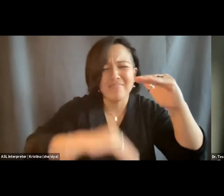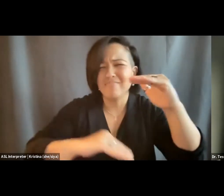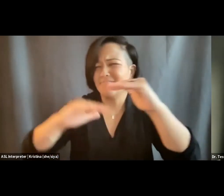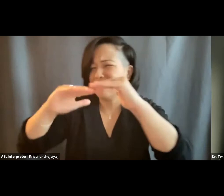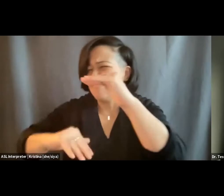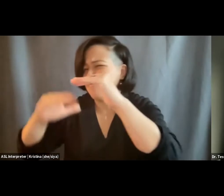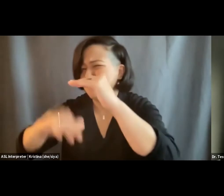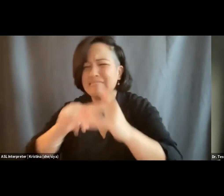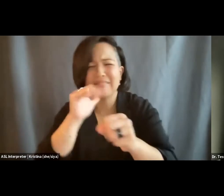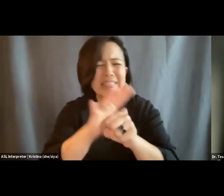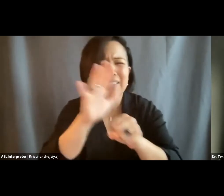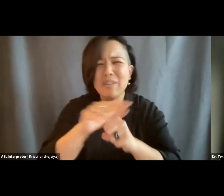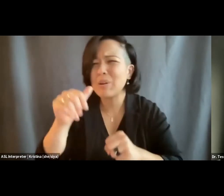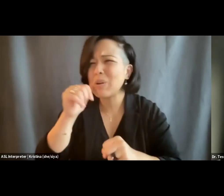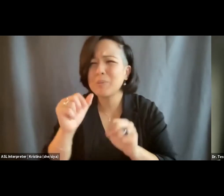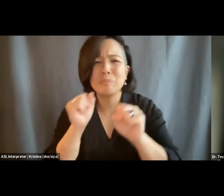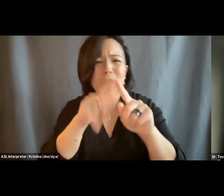number of girls returning to school compared to boys.